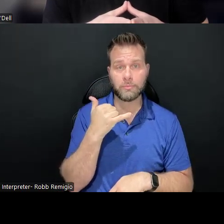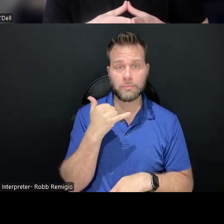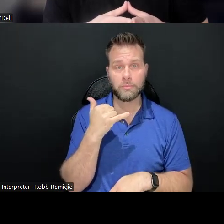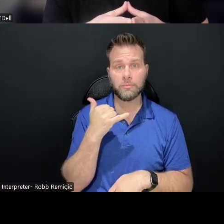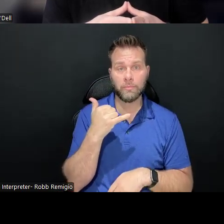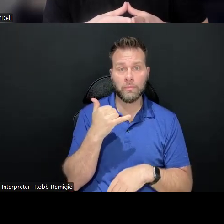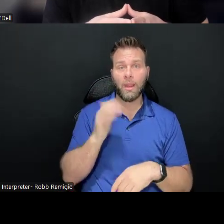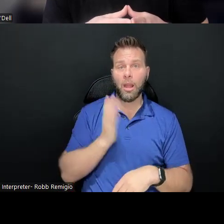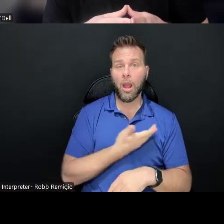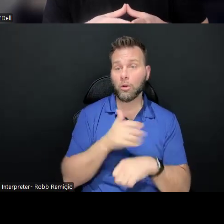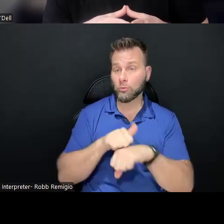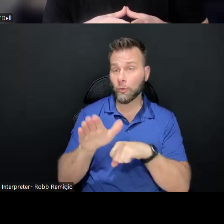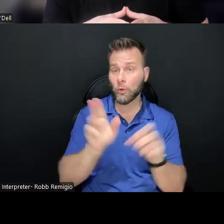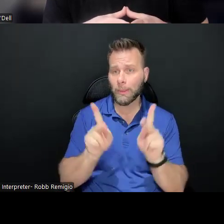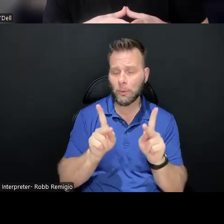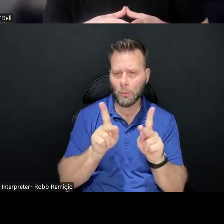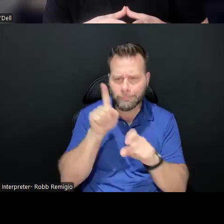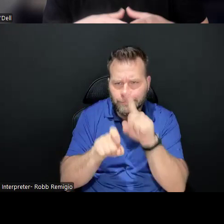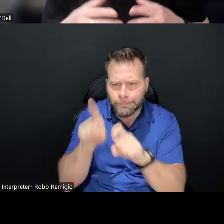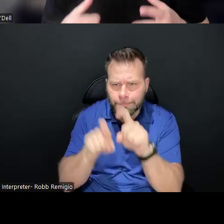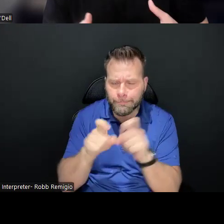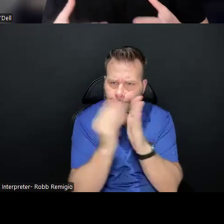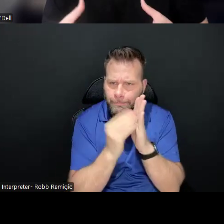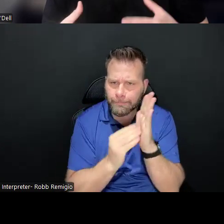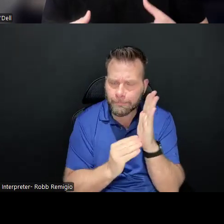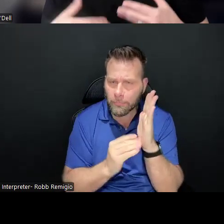Our Referral people are very skilled in asking you all the